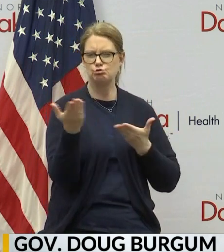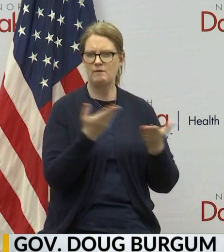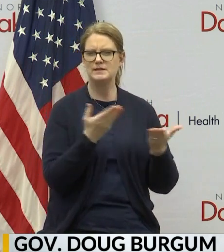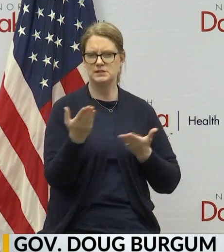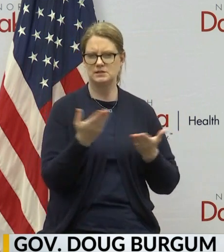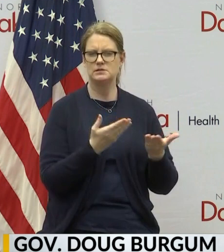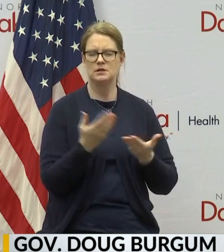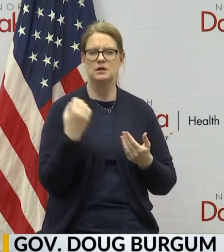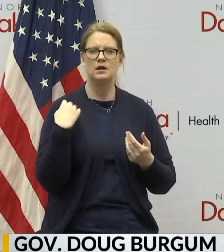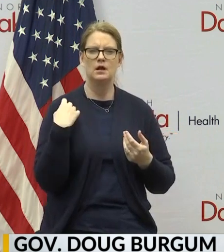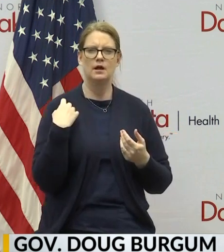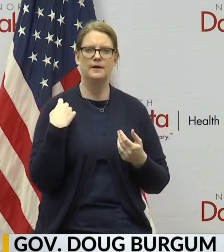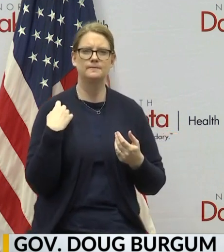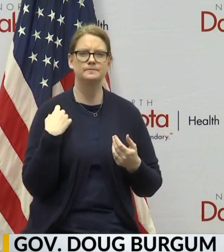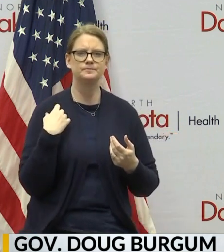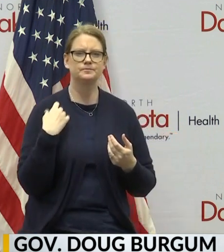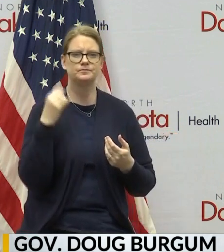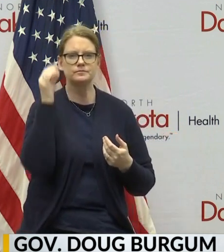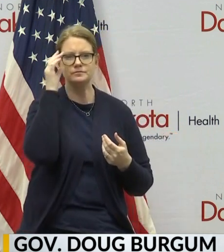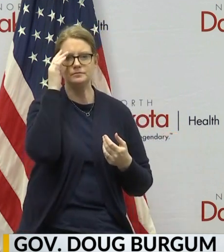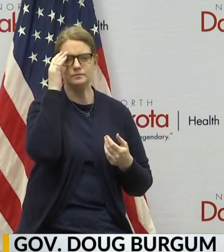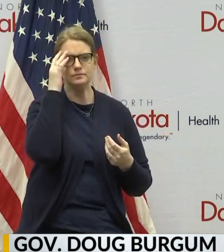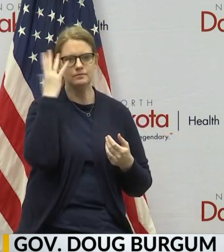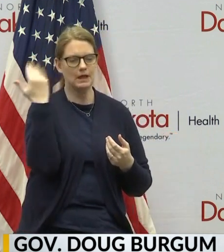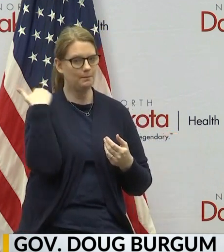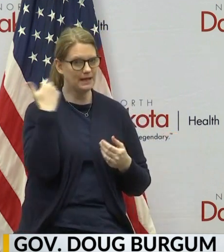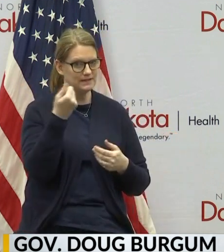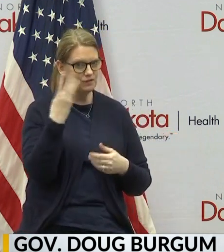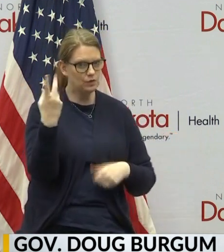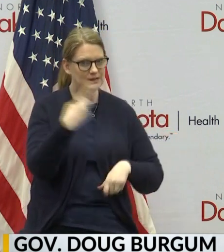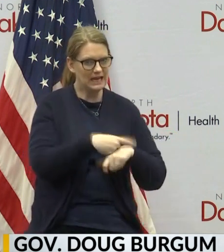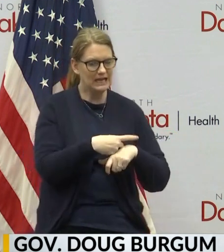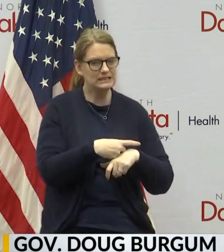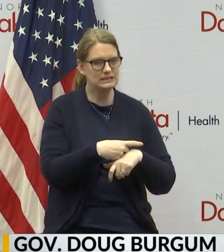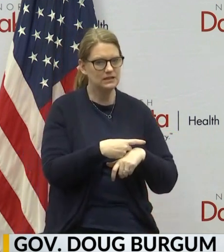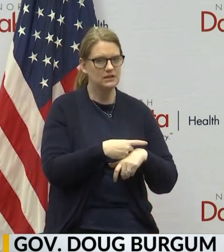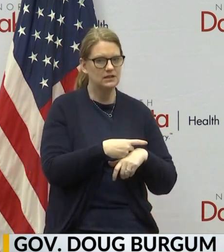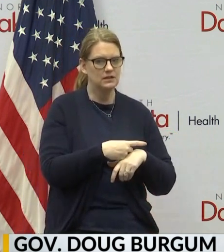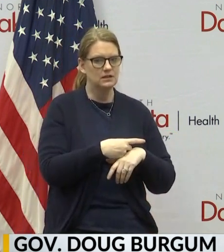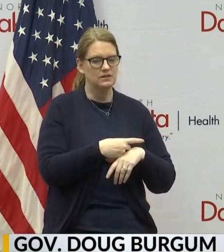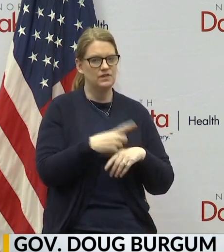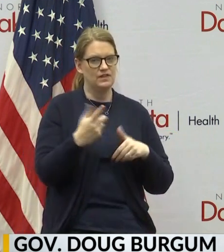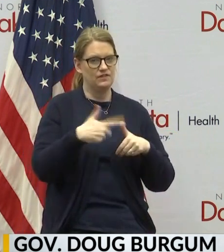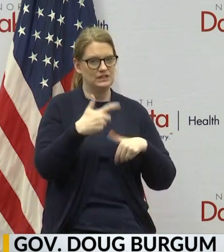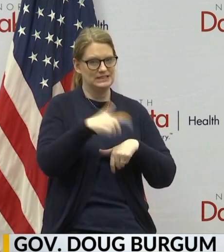WE HAVE TWO EXECUTIVE ORDERS TODAY, THE FIRST ONE RELATES TO